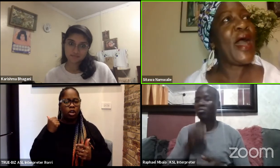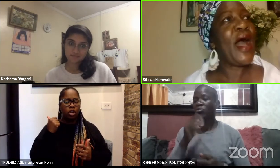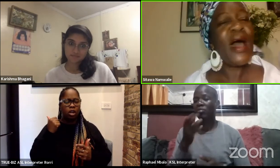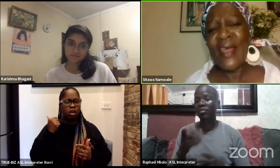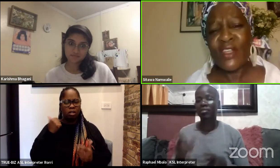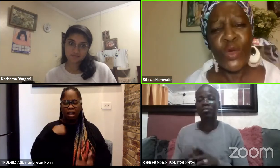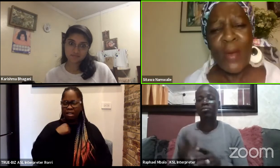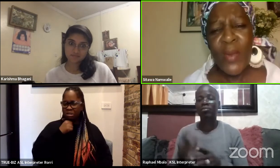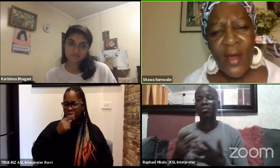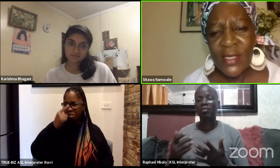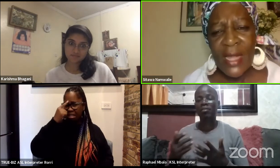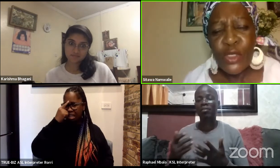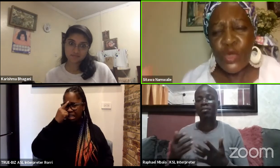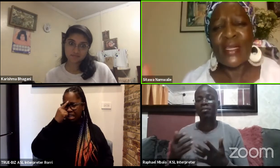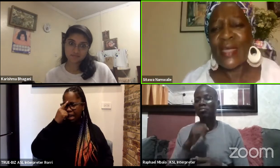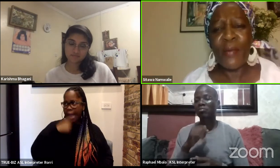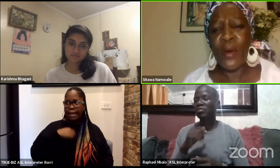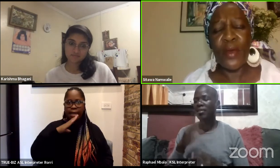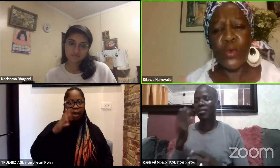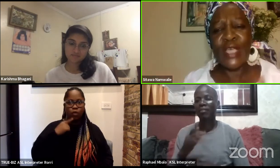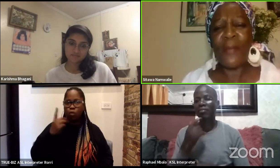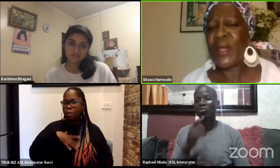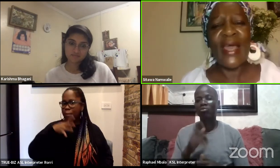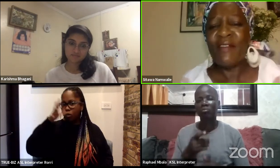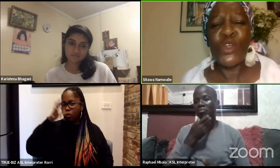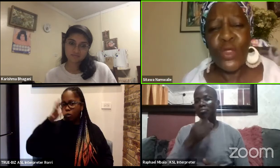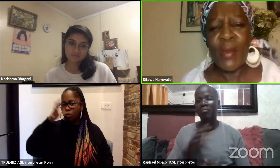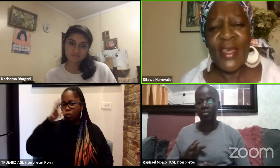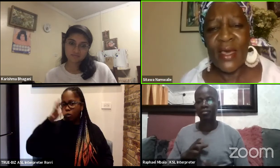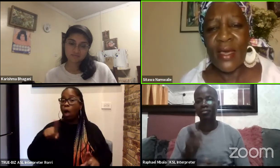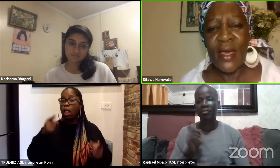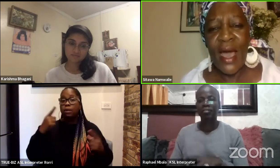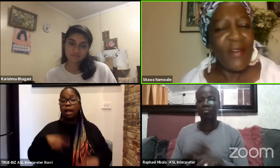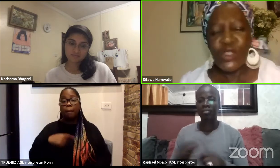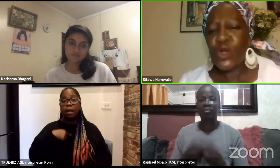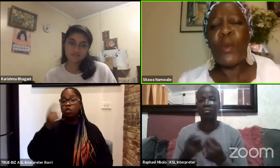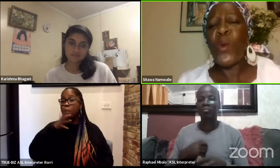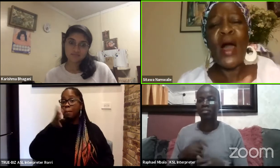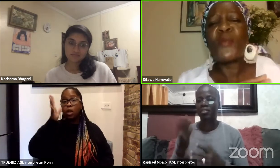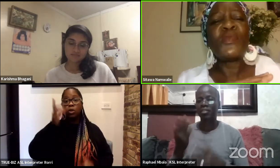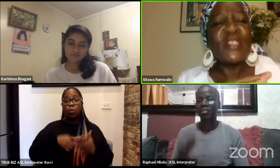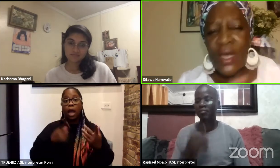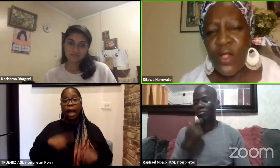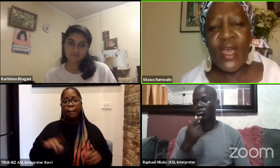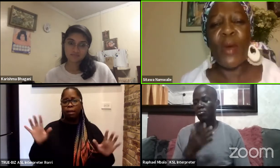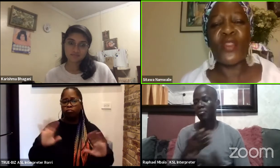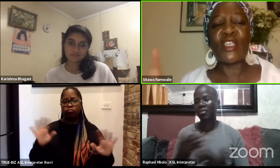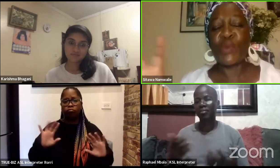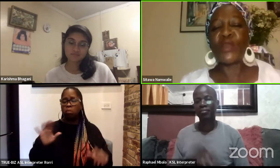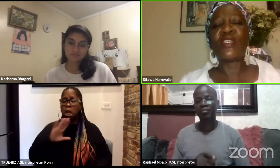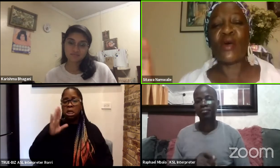I hardly ever told my parents, during the time it was happening, I never told them anything. I never tell them a single thing about the experiences